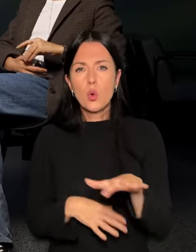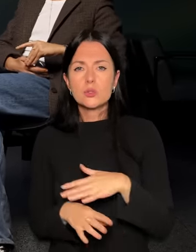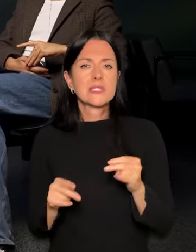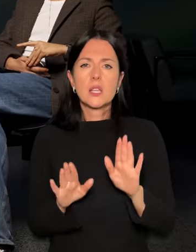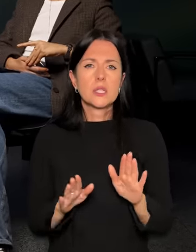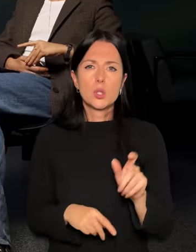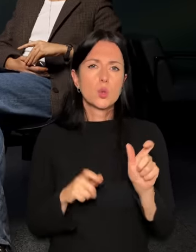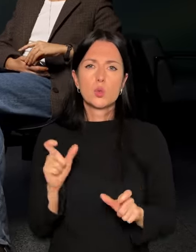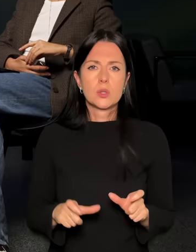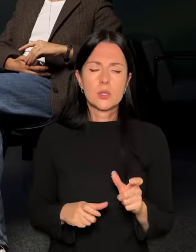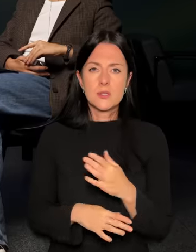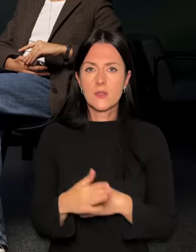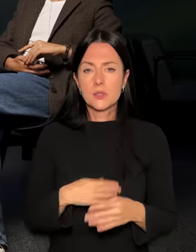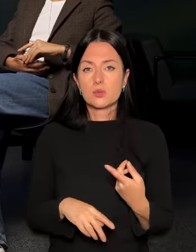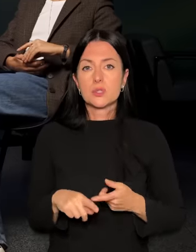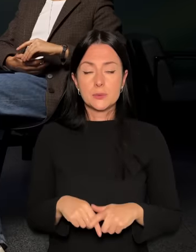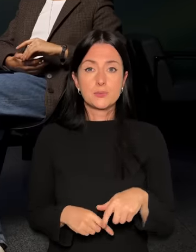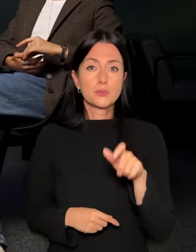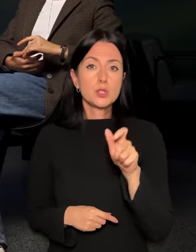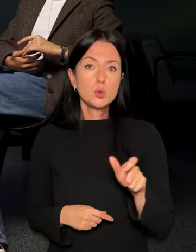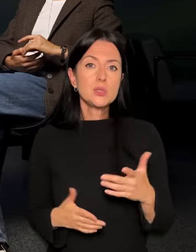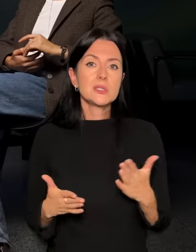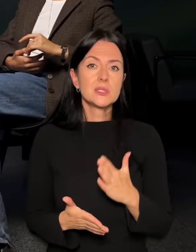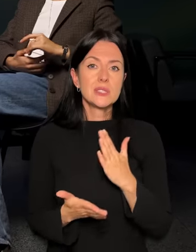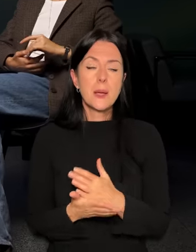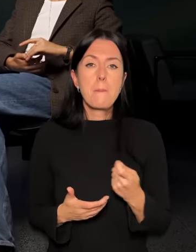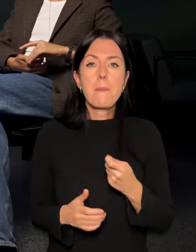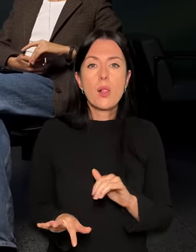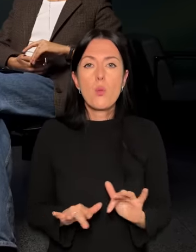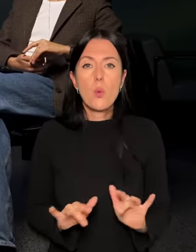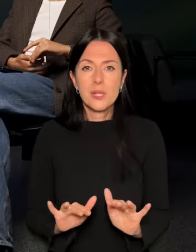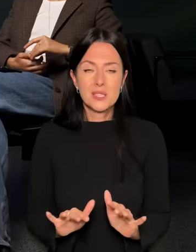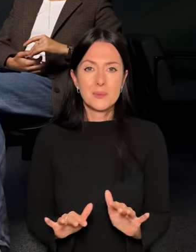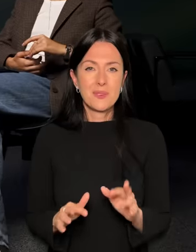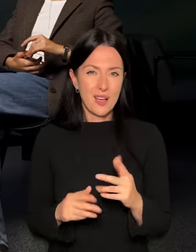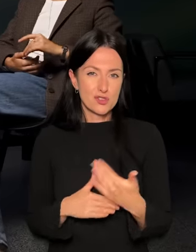It's not just people with disabilities. It's people who have limited mobility, as we already mentioned.